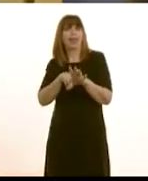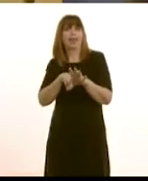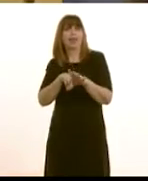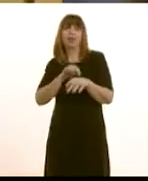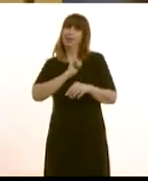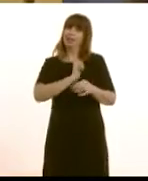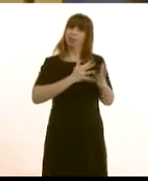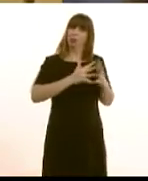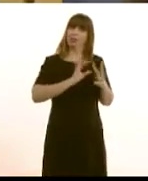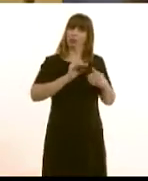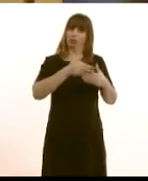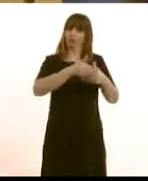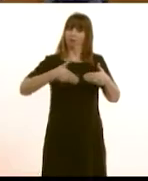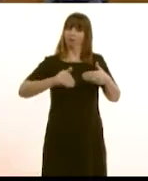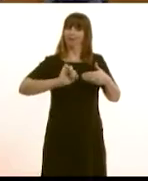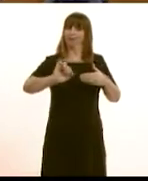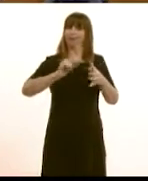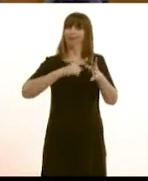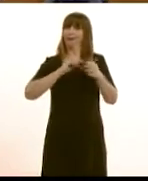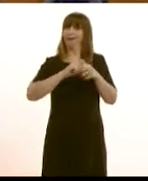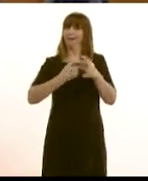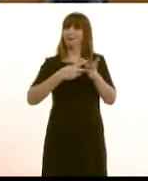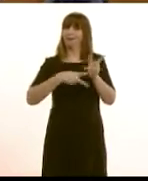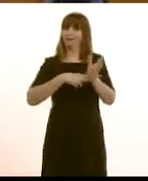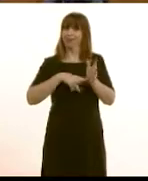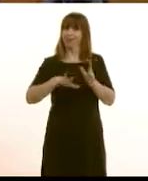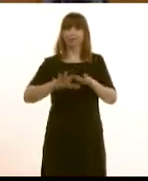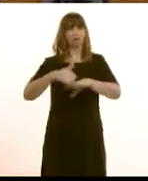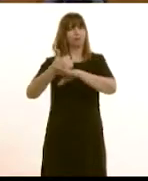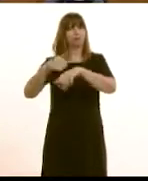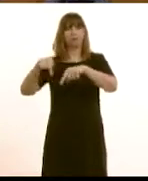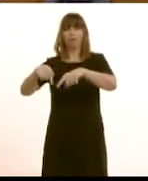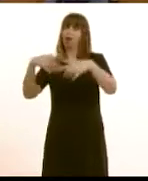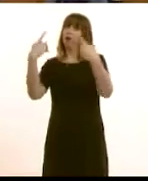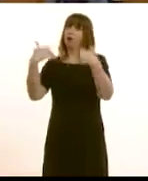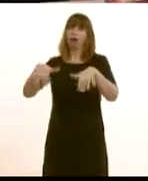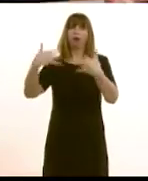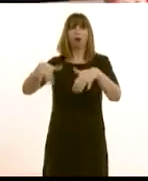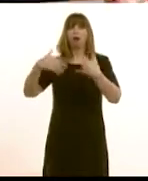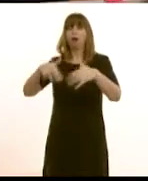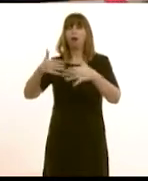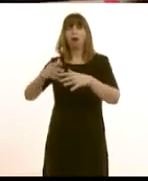the Aberavon constituency. A fantastic venture, and huge potential opportunities for the area